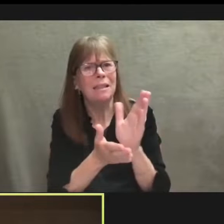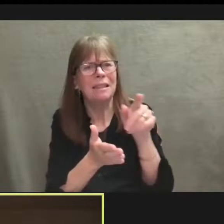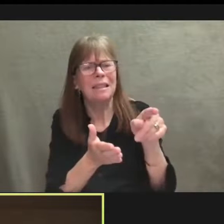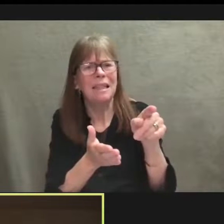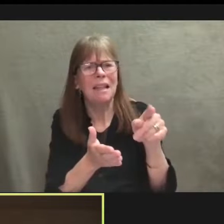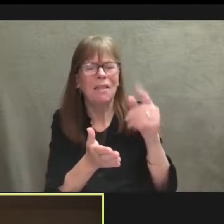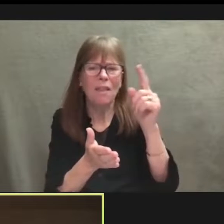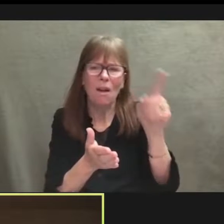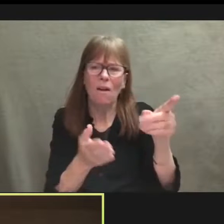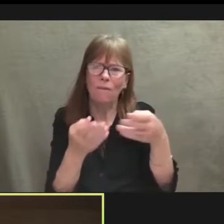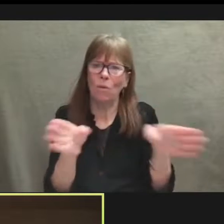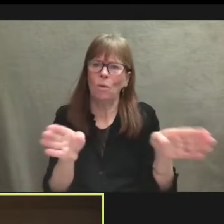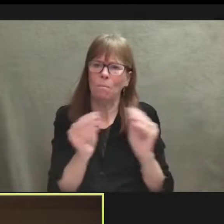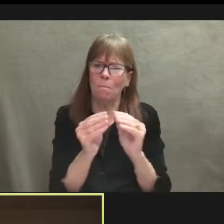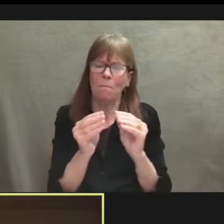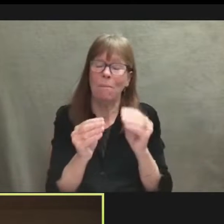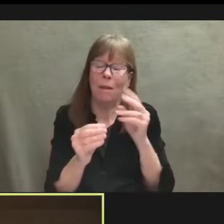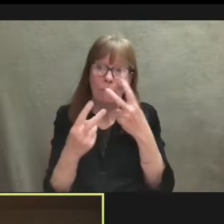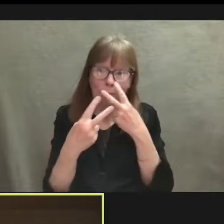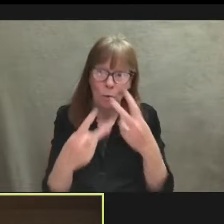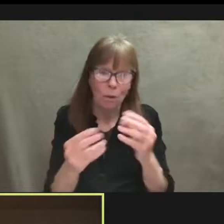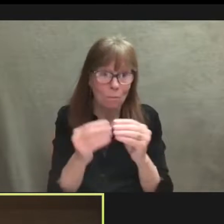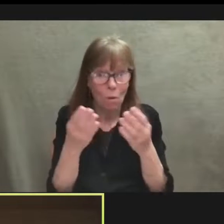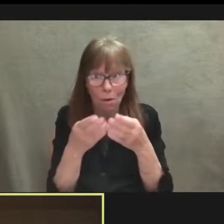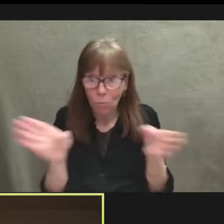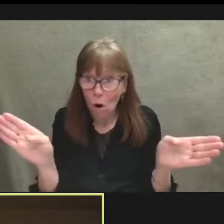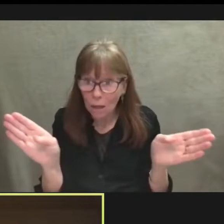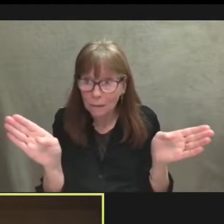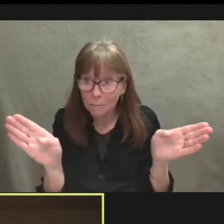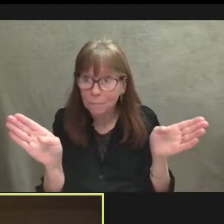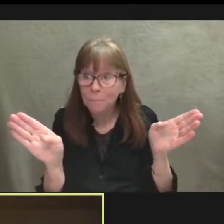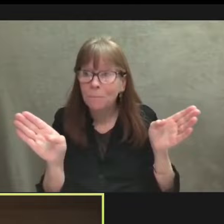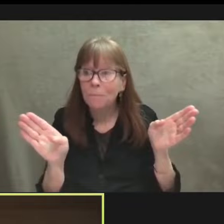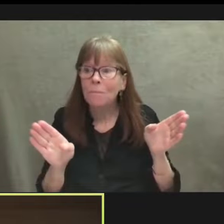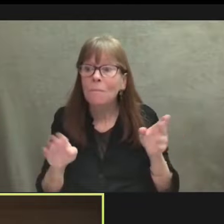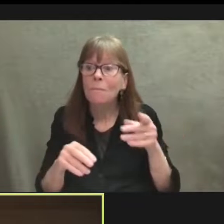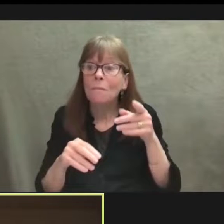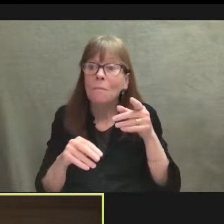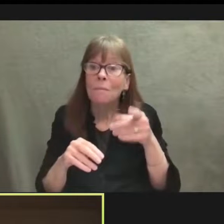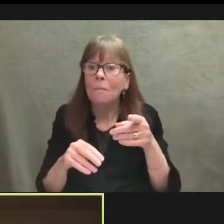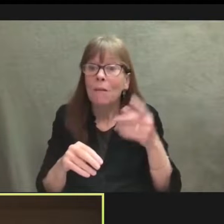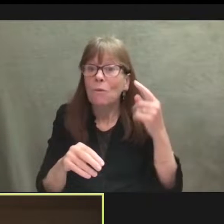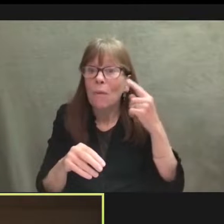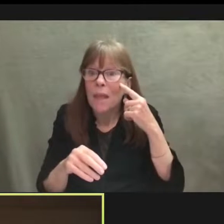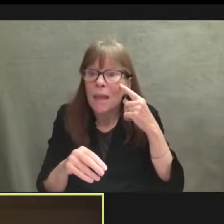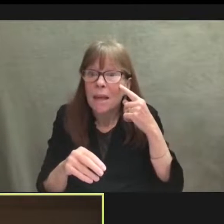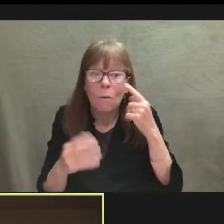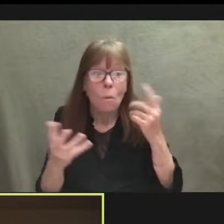That you know, if you have heard we have worth, that you know, the states, you know,